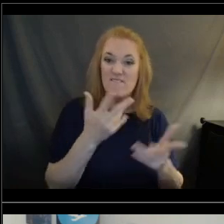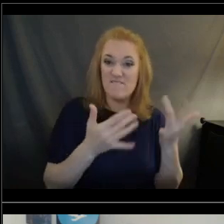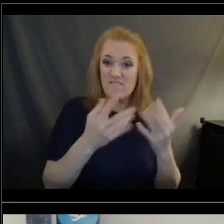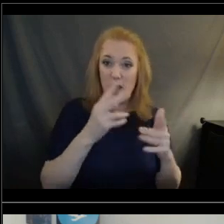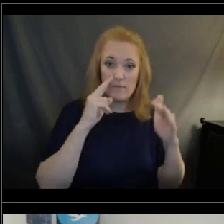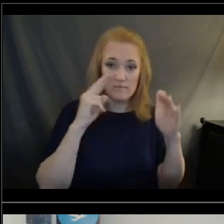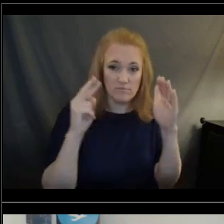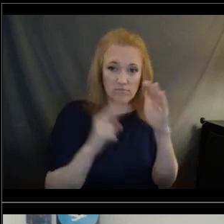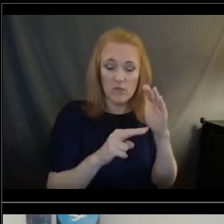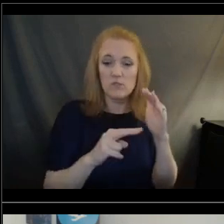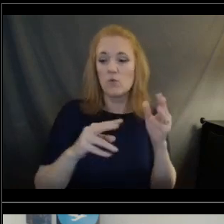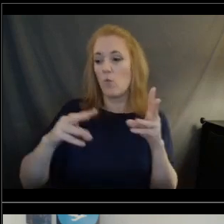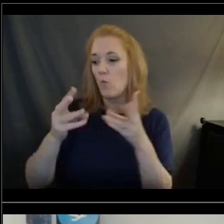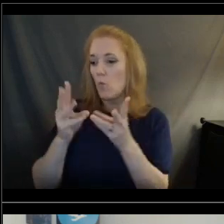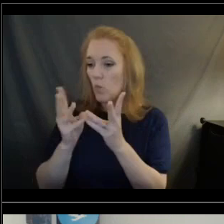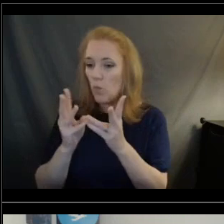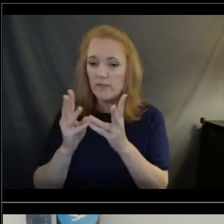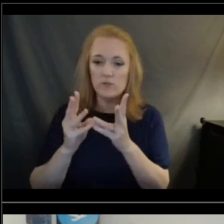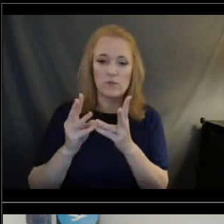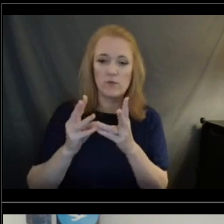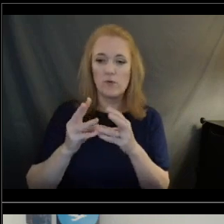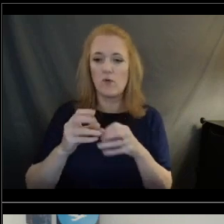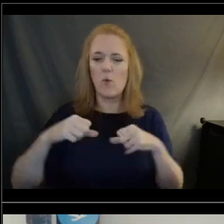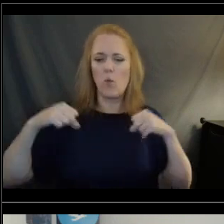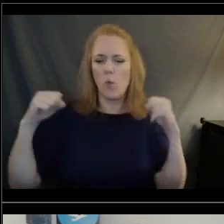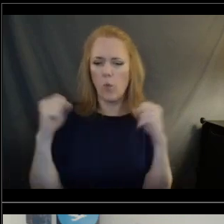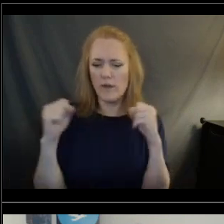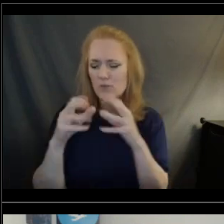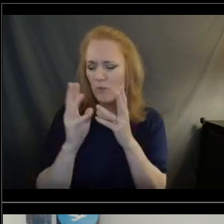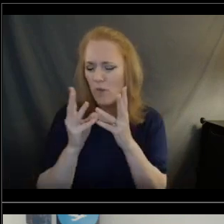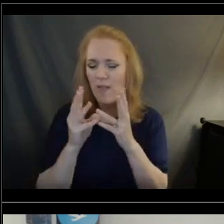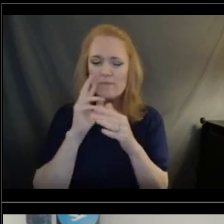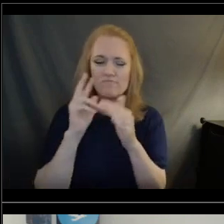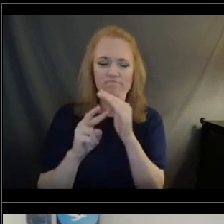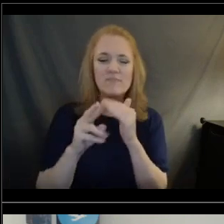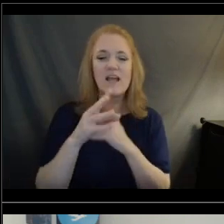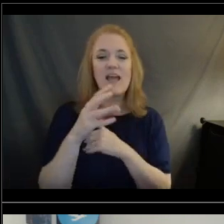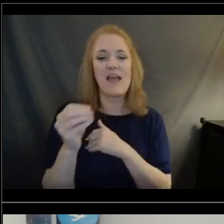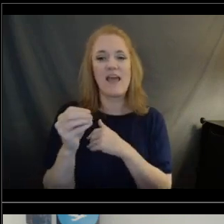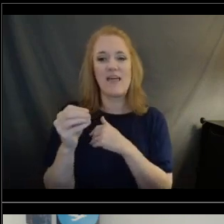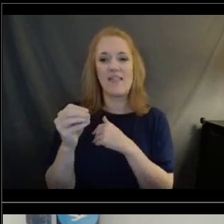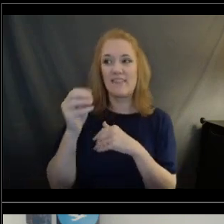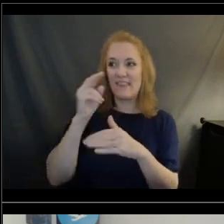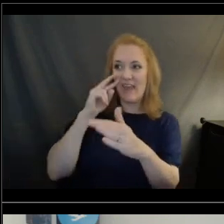to winter weather mesoscale discussions and the introduction of probabilistic outlook and watch